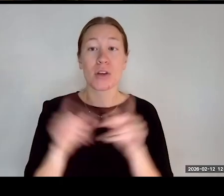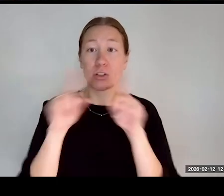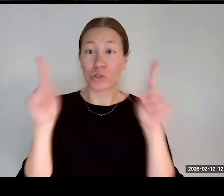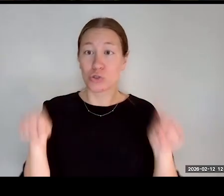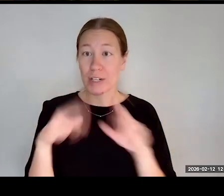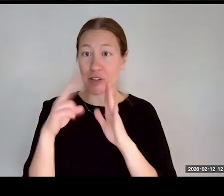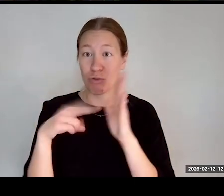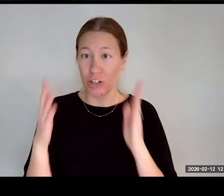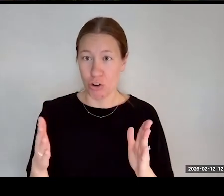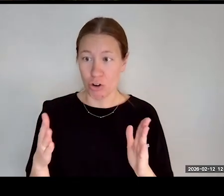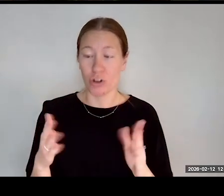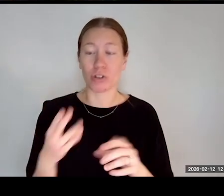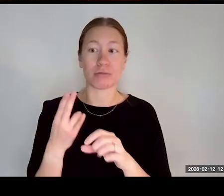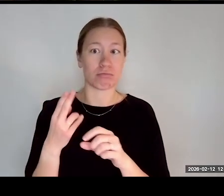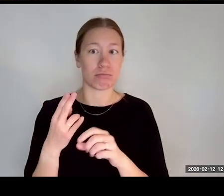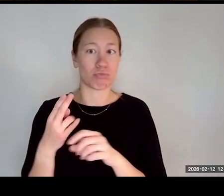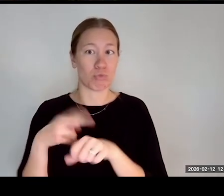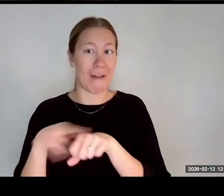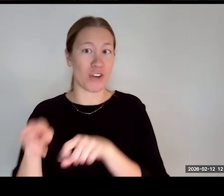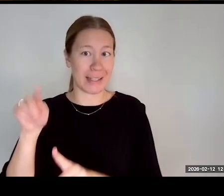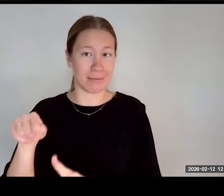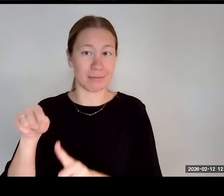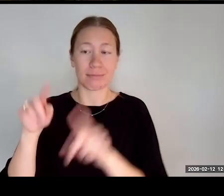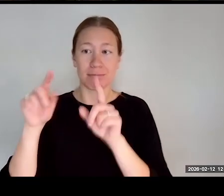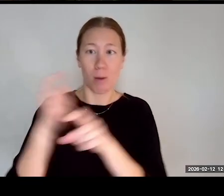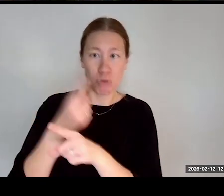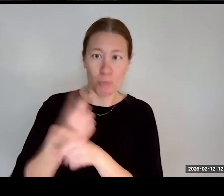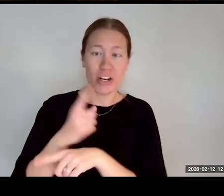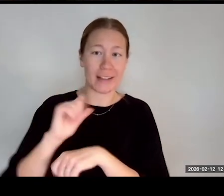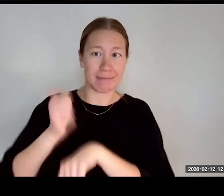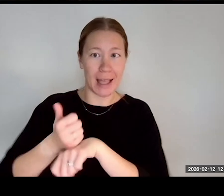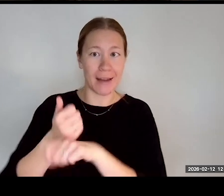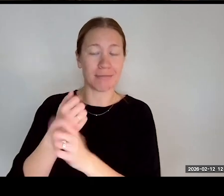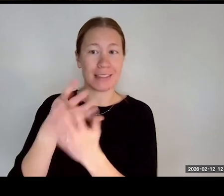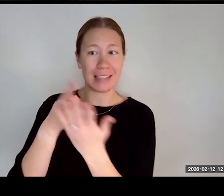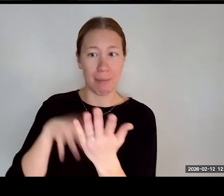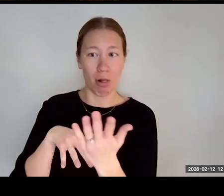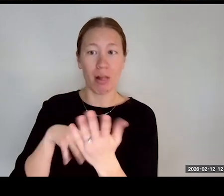in our practice document, and it was structured correctly, the second row would be read as follows,